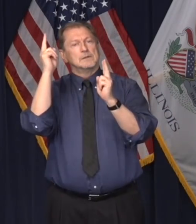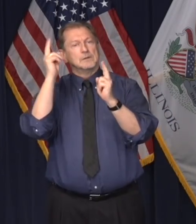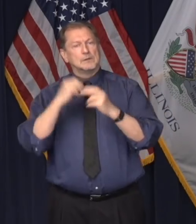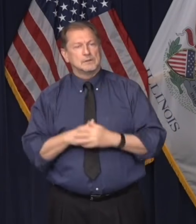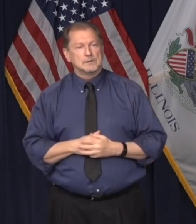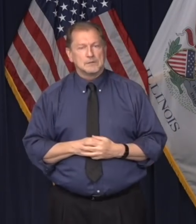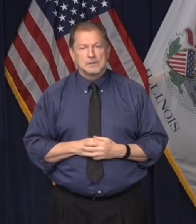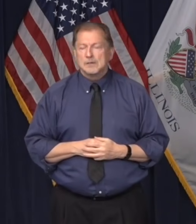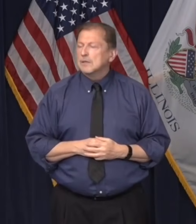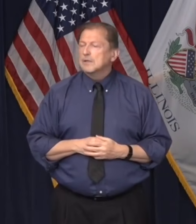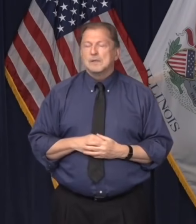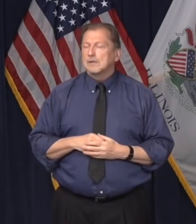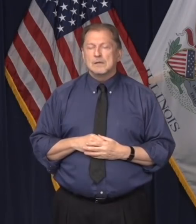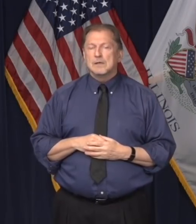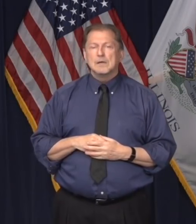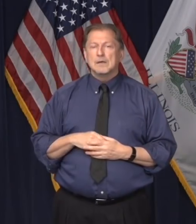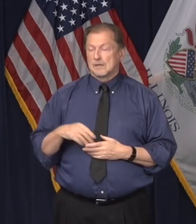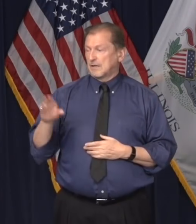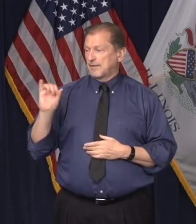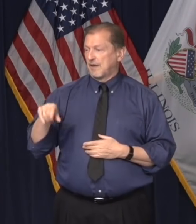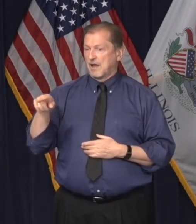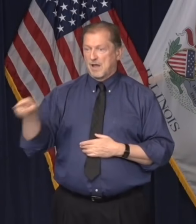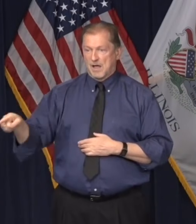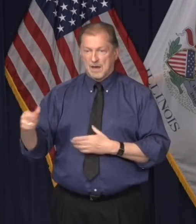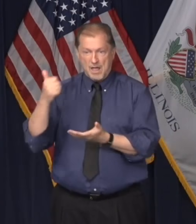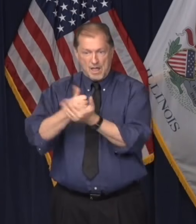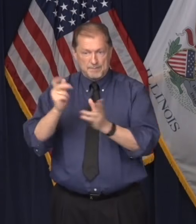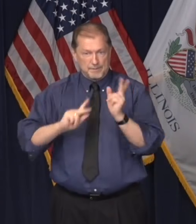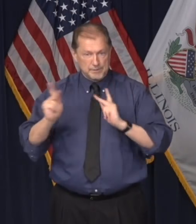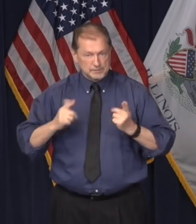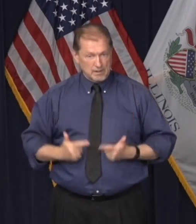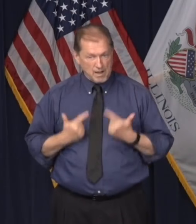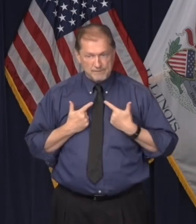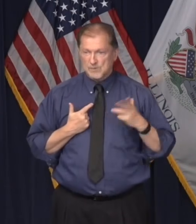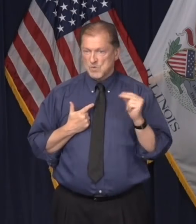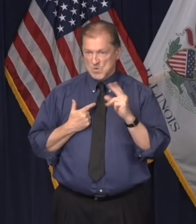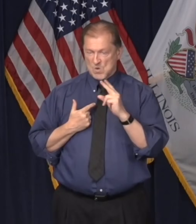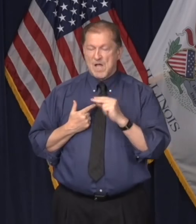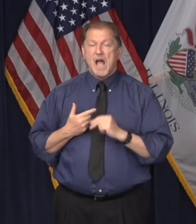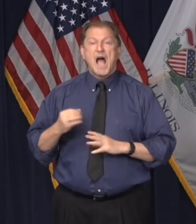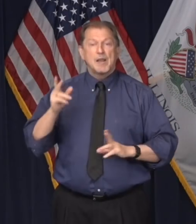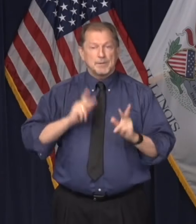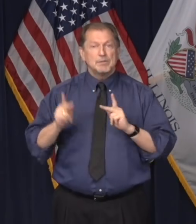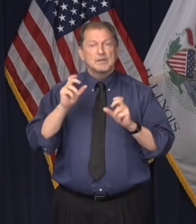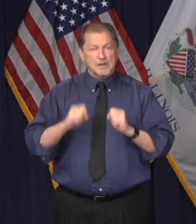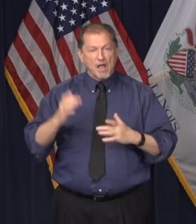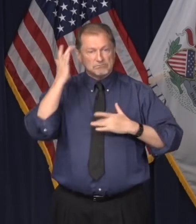ILL BECAUSE OF HIS RECKLESSNESS. AT BEST NO ONE IS BETTER OFF BECAUSE OF THIS RULING AND AT